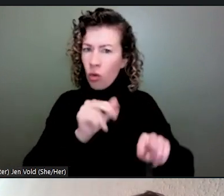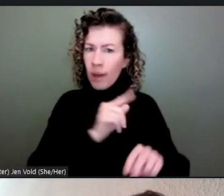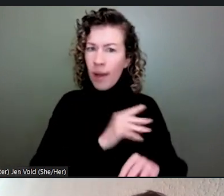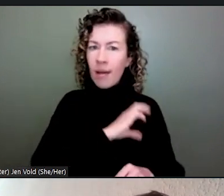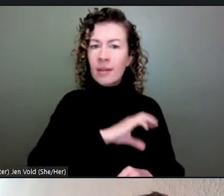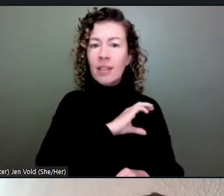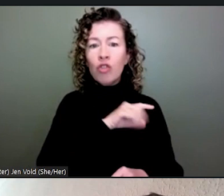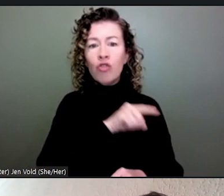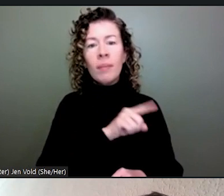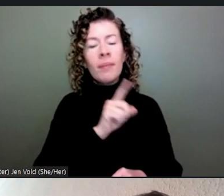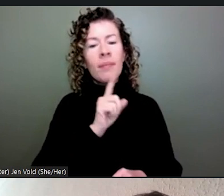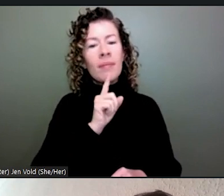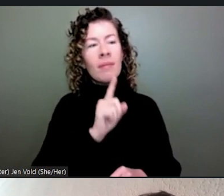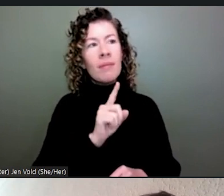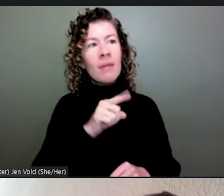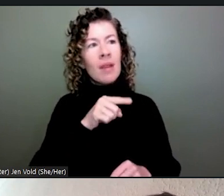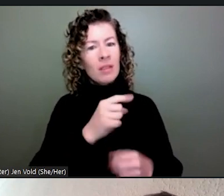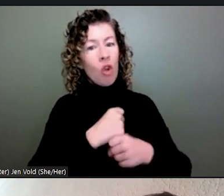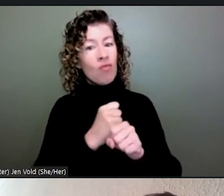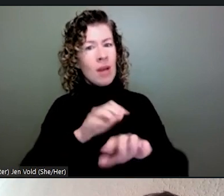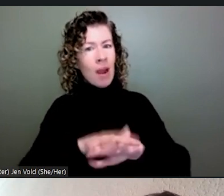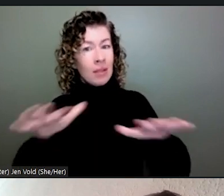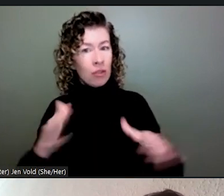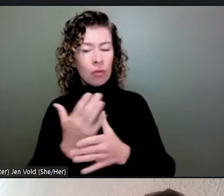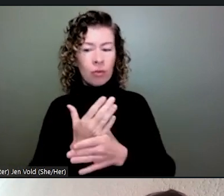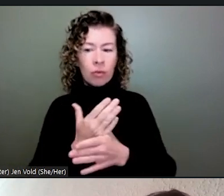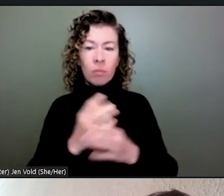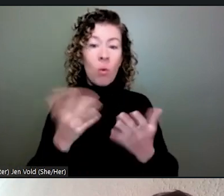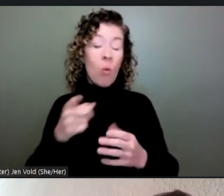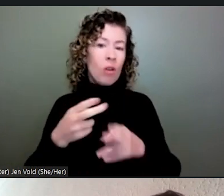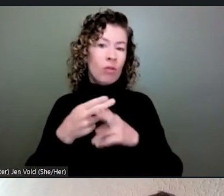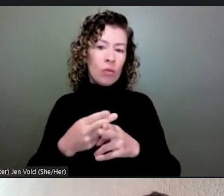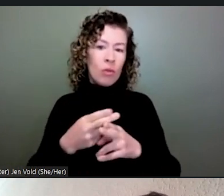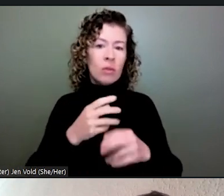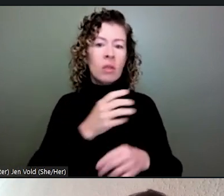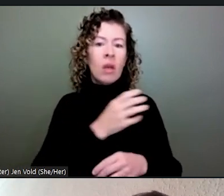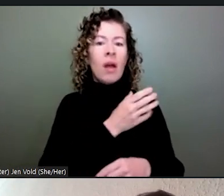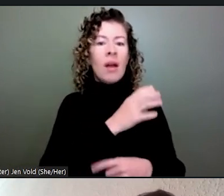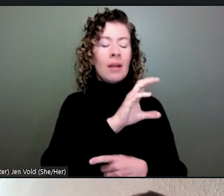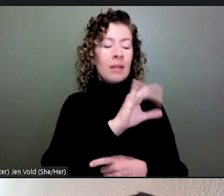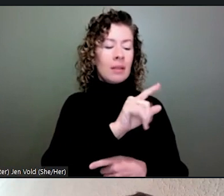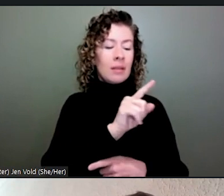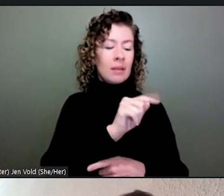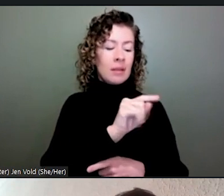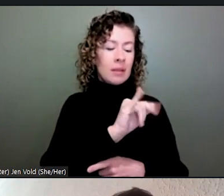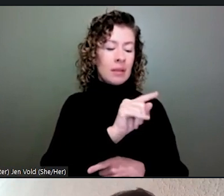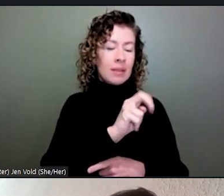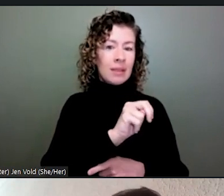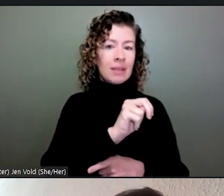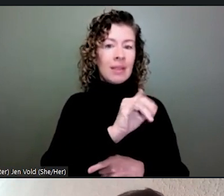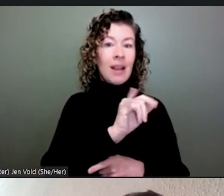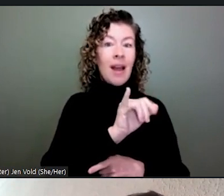is that it creates a distinction between what she refers to as citizenisation and migrantisation, which basically happened at the same time.